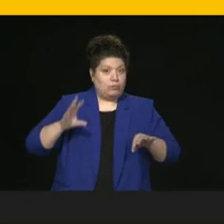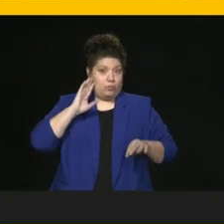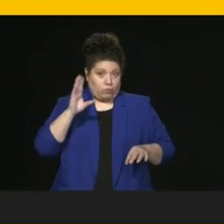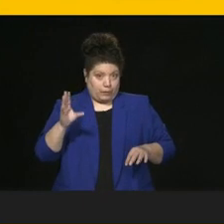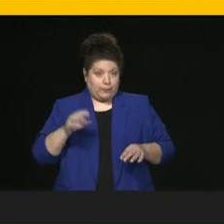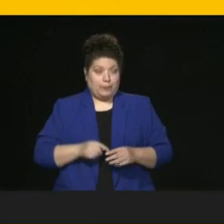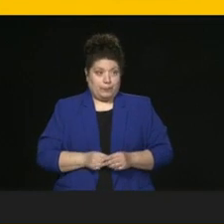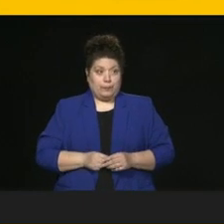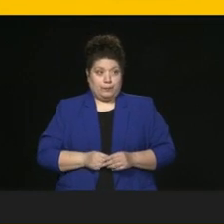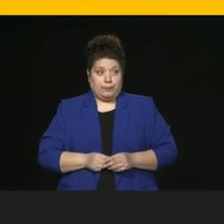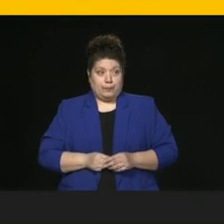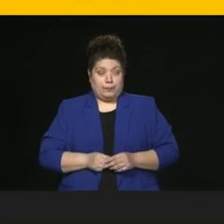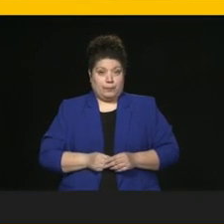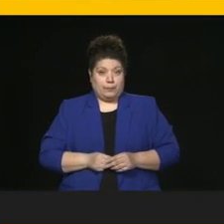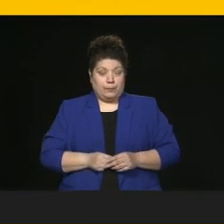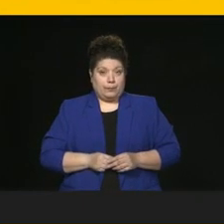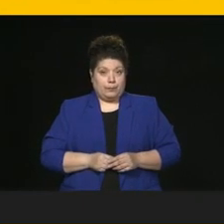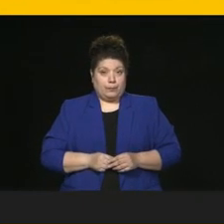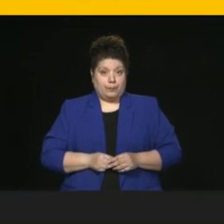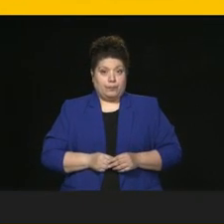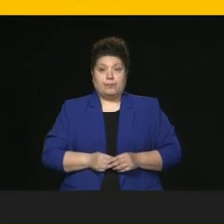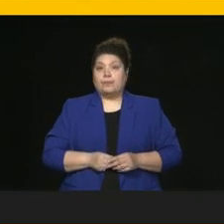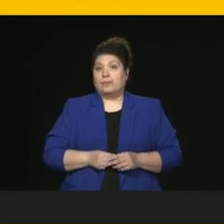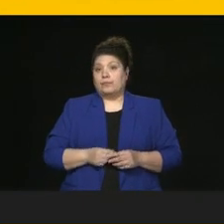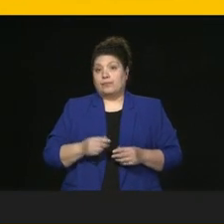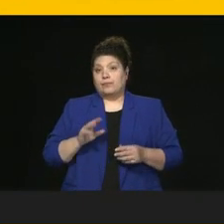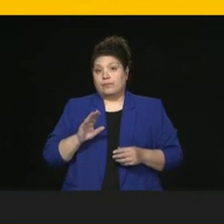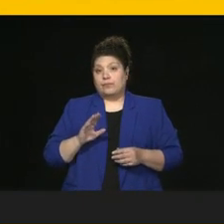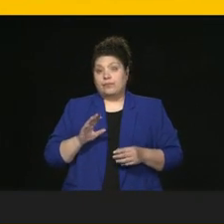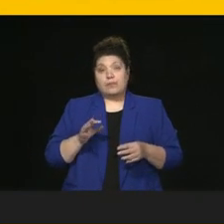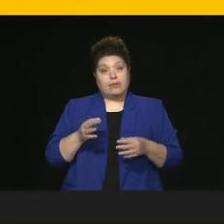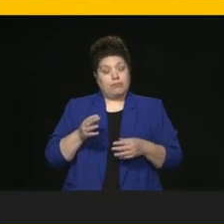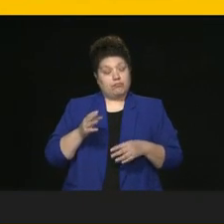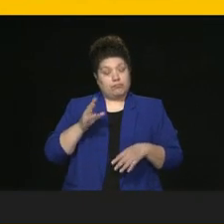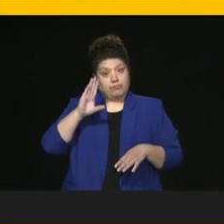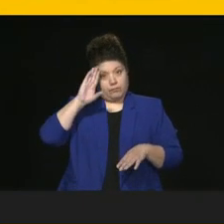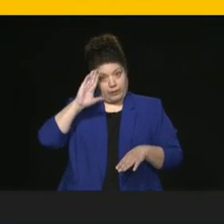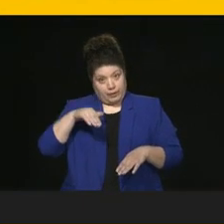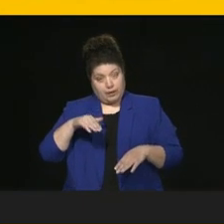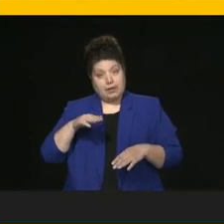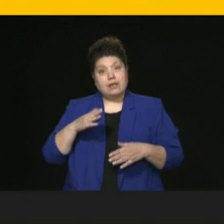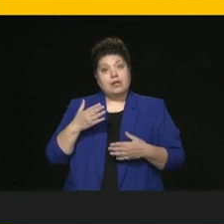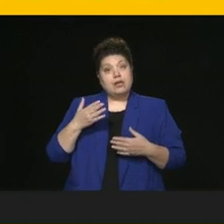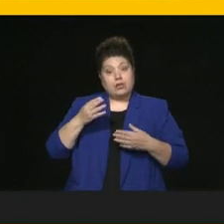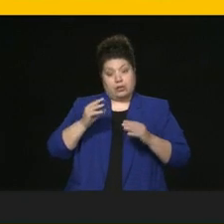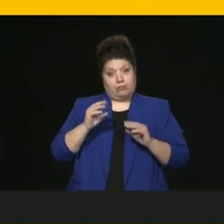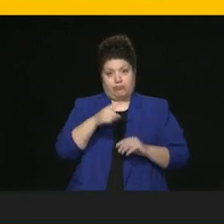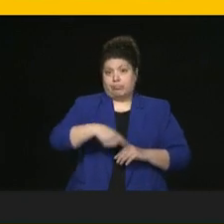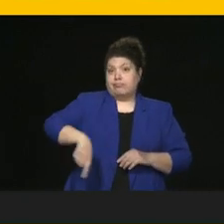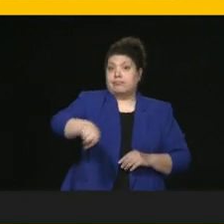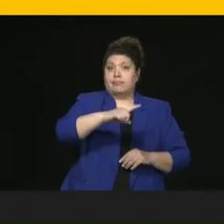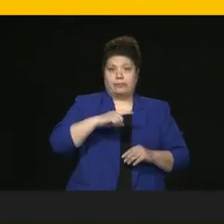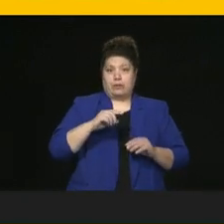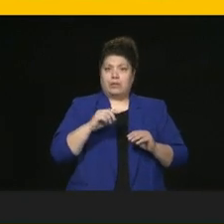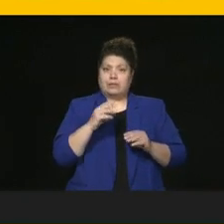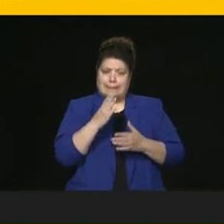QUESTION. MINISTERS WILL HAVE MORE ANSWERS IN THE UPCOMING DAYS. HERE'S WHAT IS ESSENTIAL.